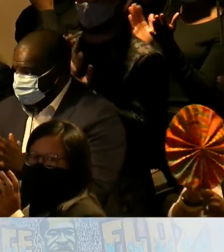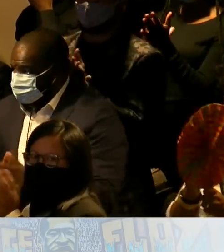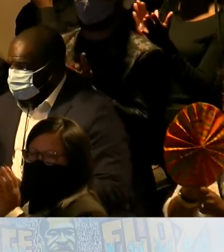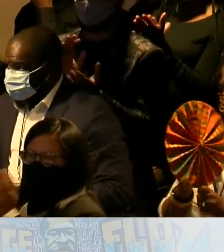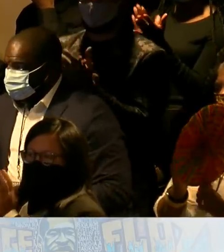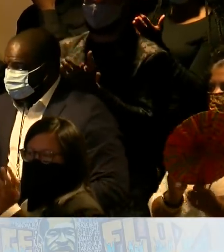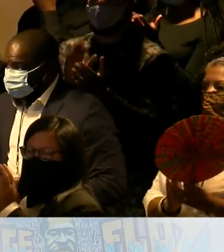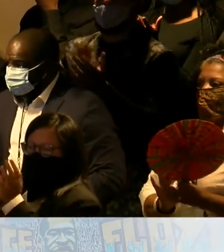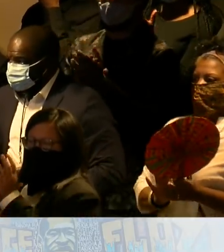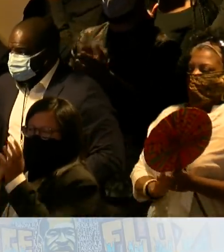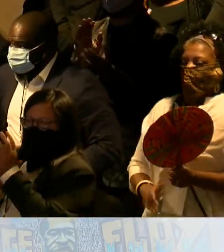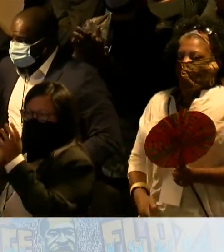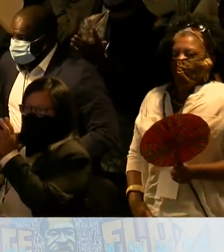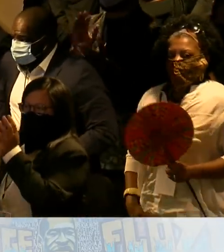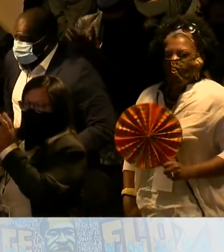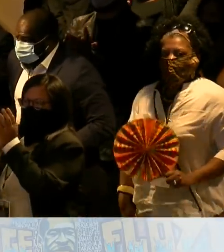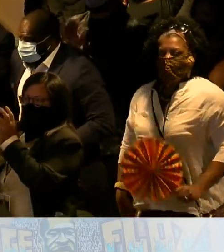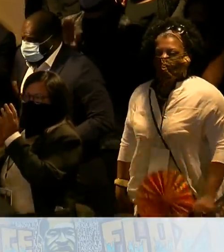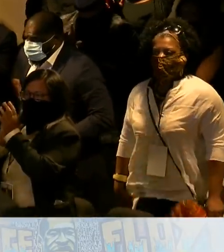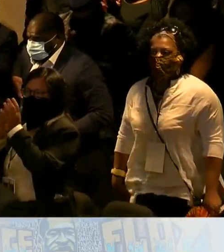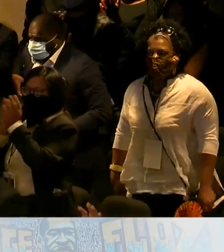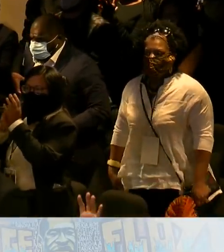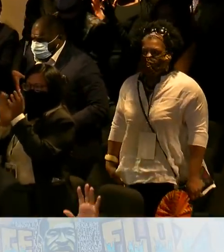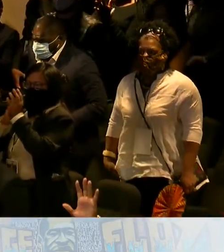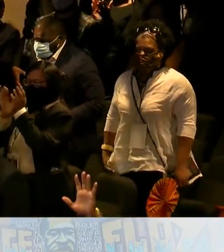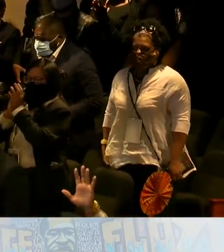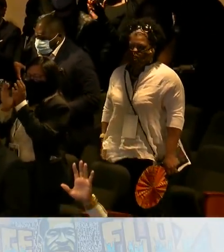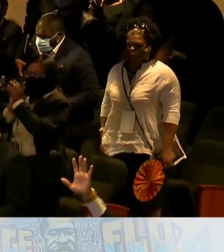PRAISE GOD HALLELUJAH